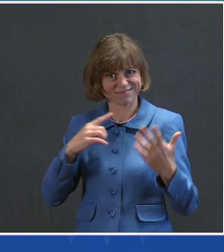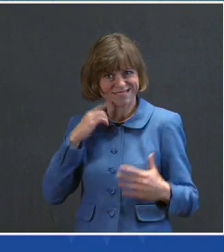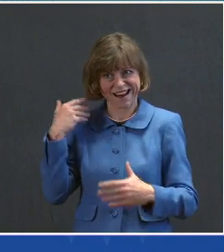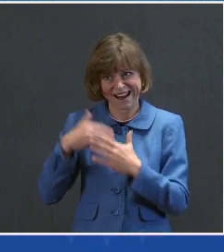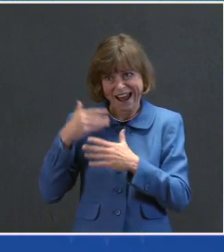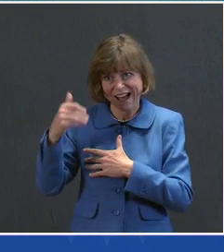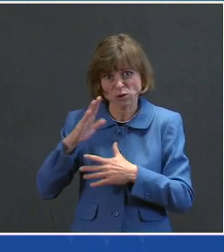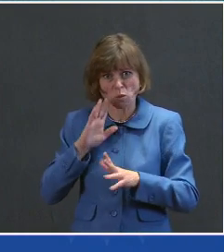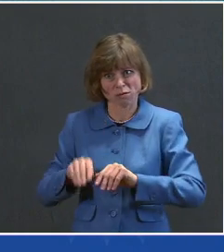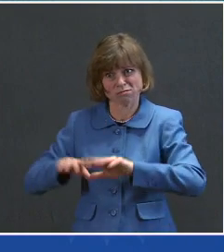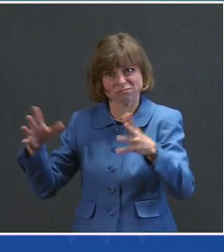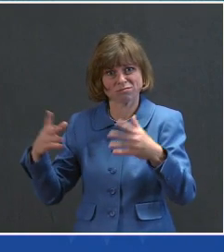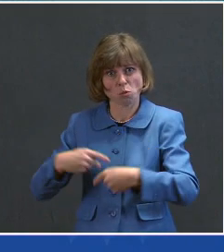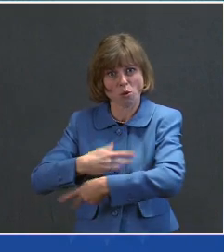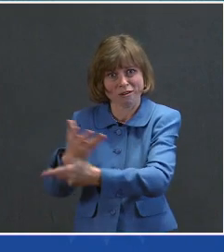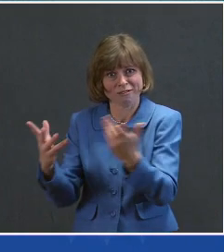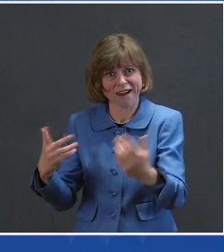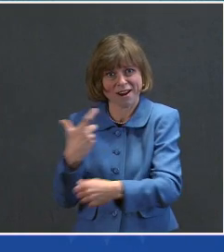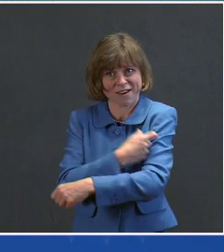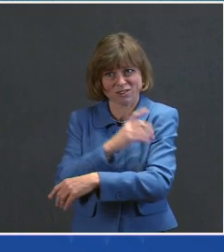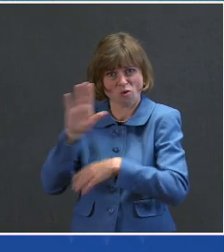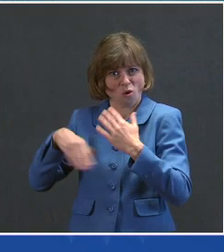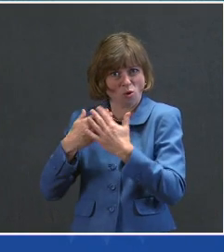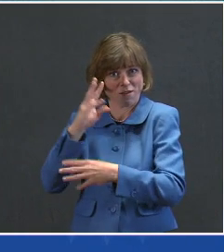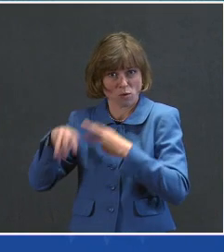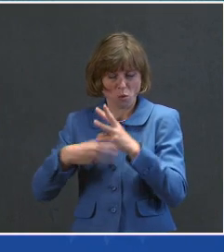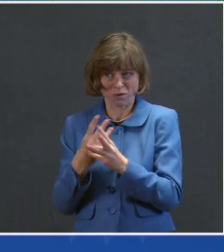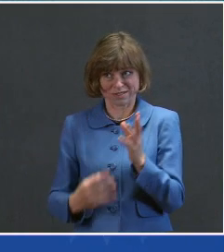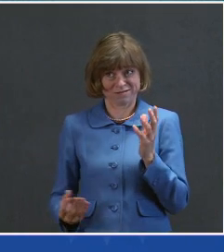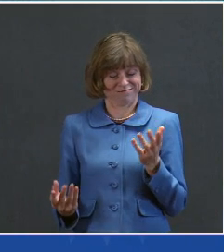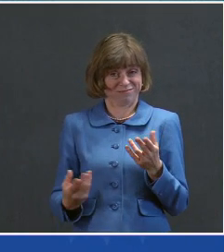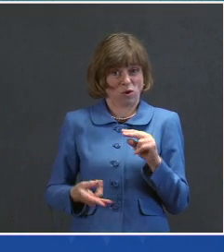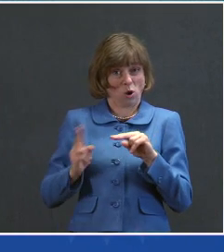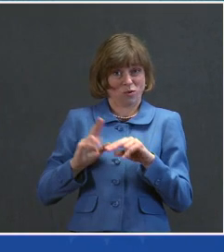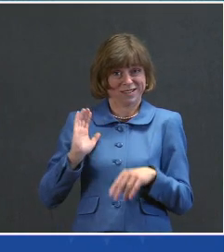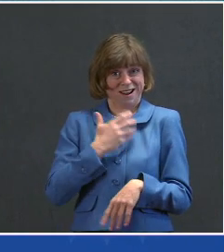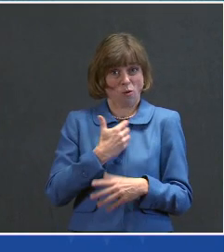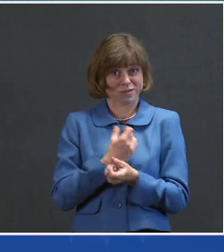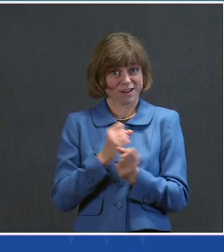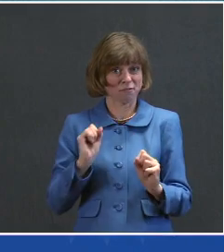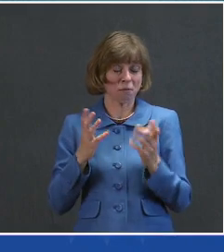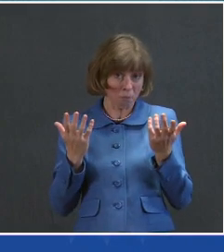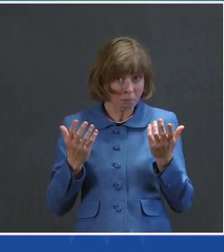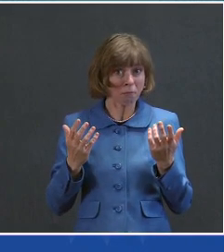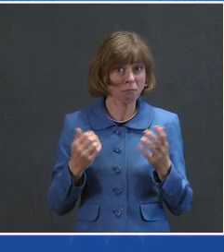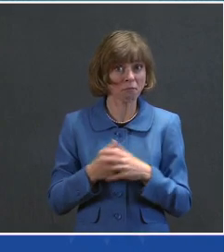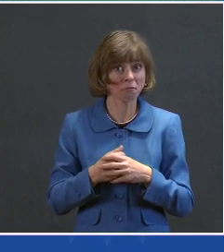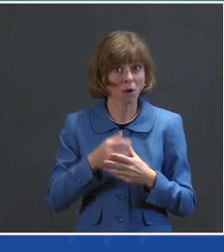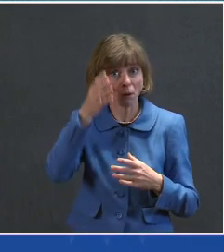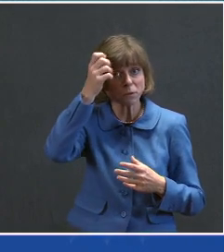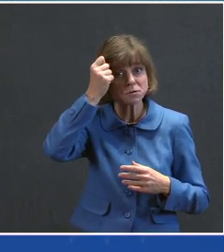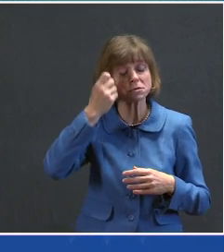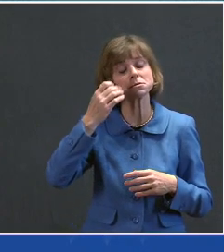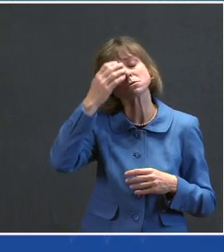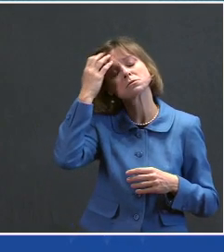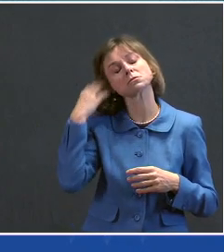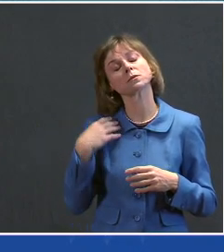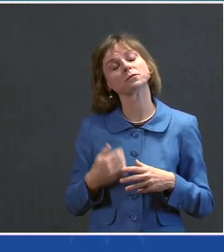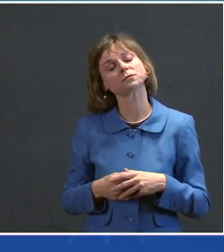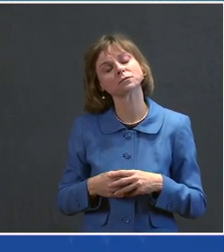The Press: And we've heard from the scientists, on some of these calls, calling on governors to not roll back mask mandates and other restrictions on public gatherings.